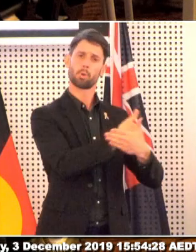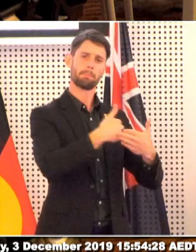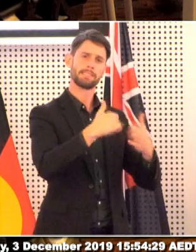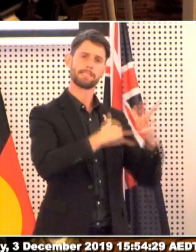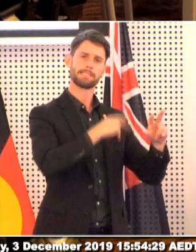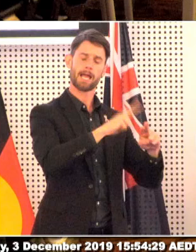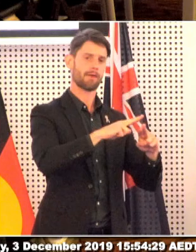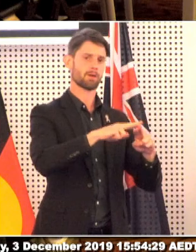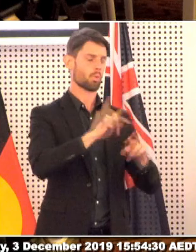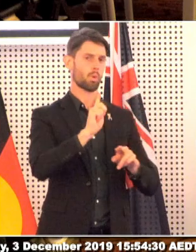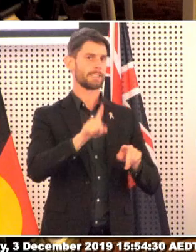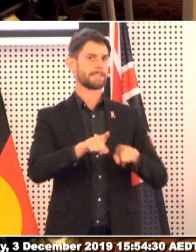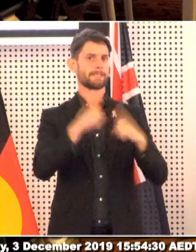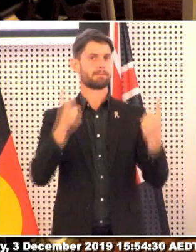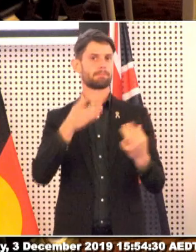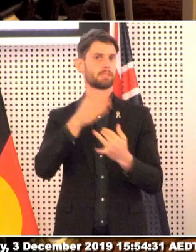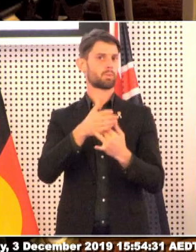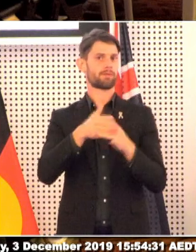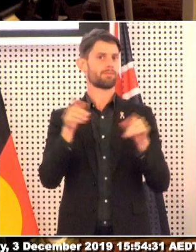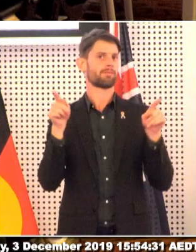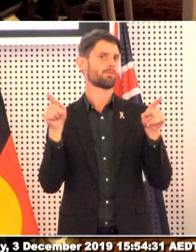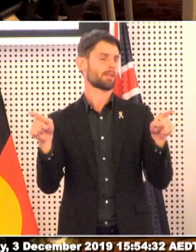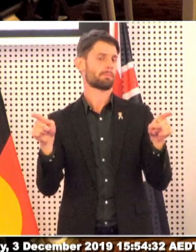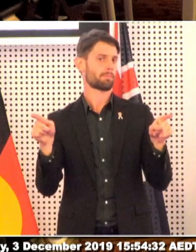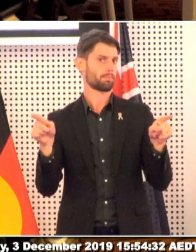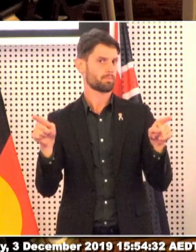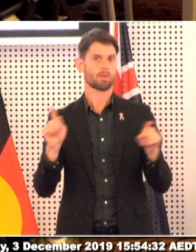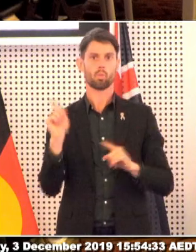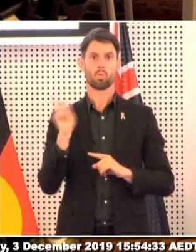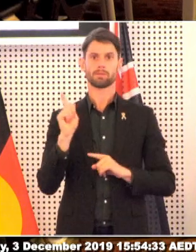from the – from your perspective and the visits that you’ve undertaken?